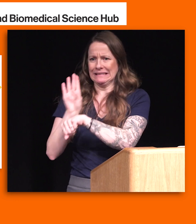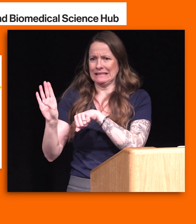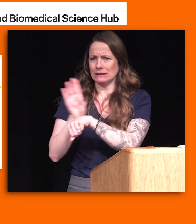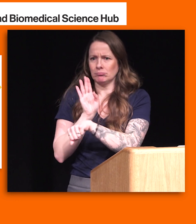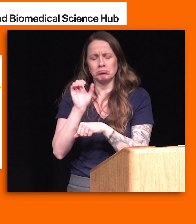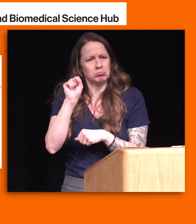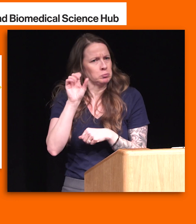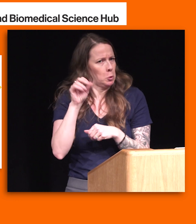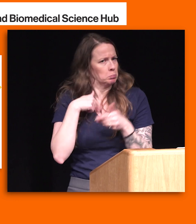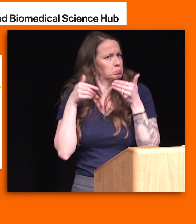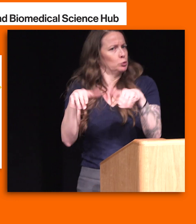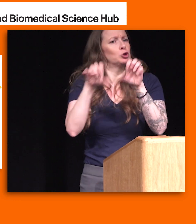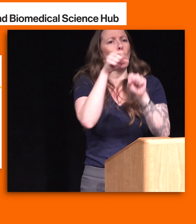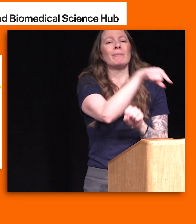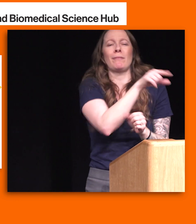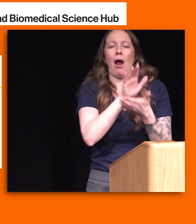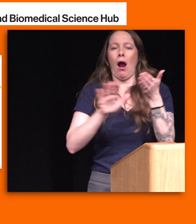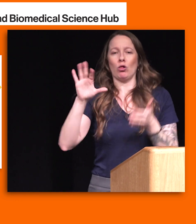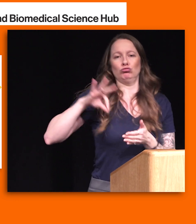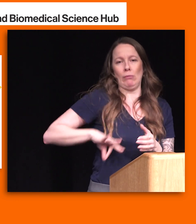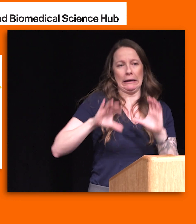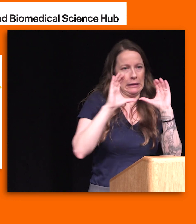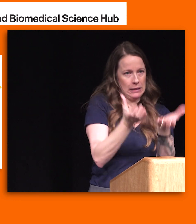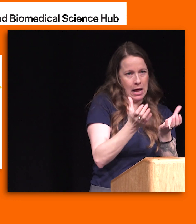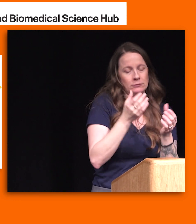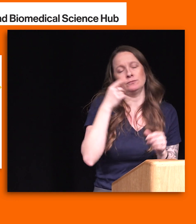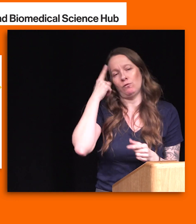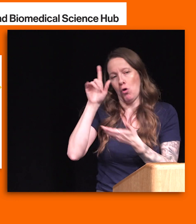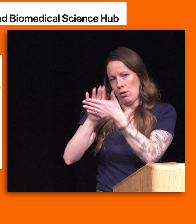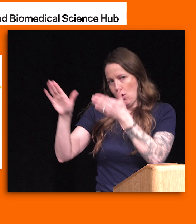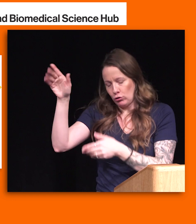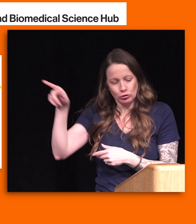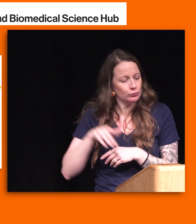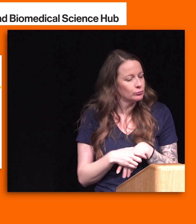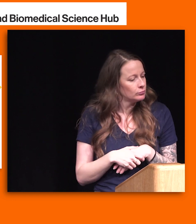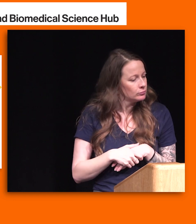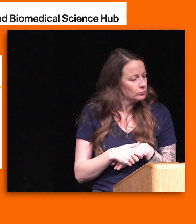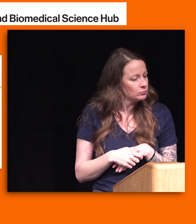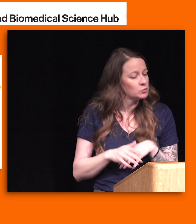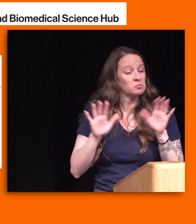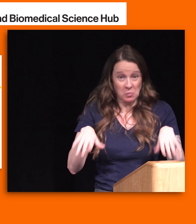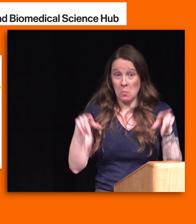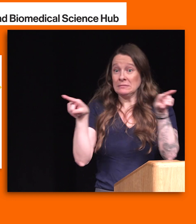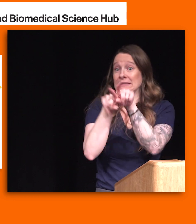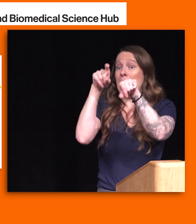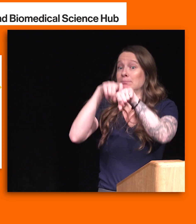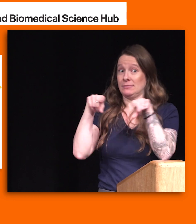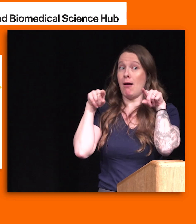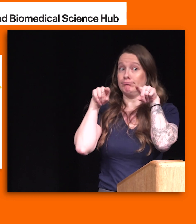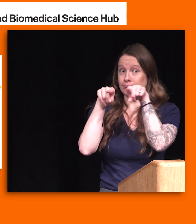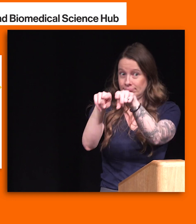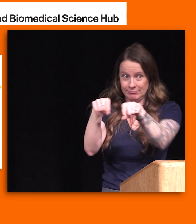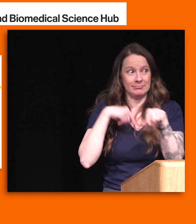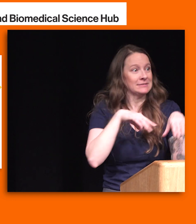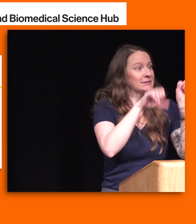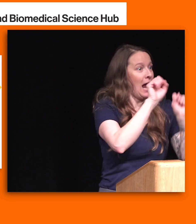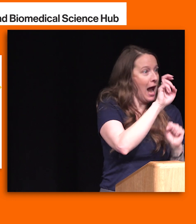I knew I wanted to go to college and I thought I wanted to major in business, so, I thought that would a great--that was a great idea. I would get college credit while in high school.